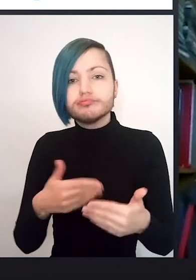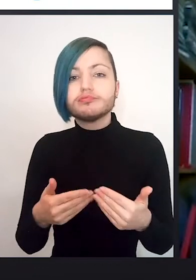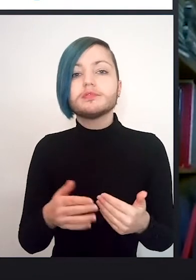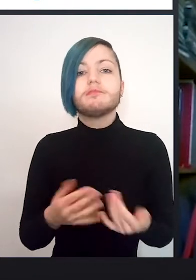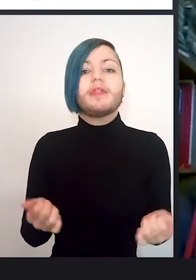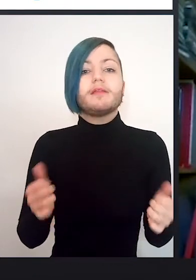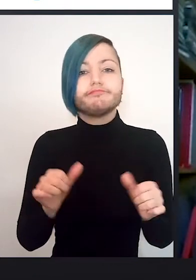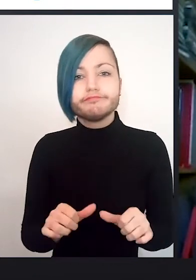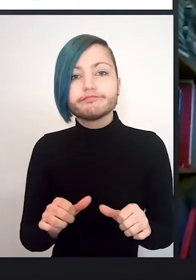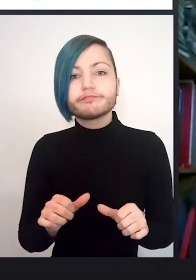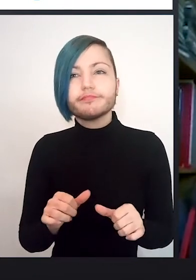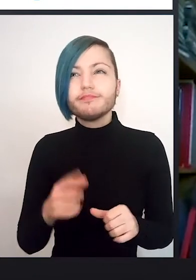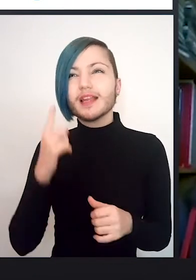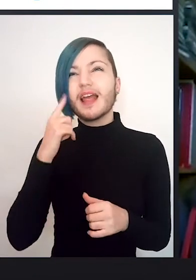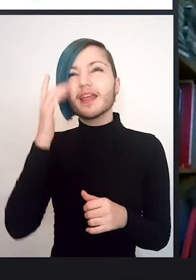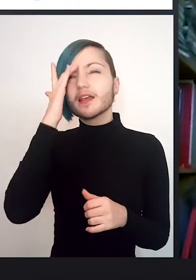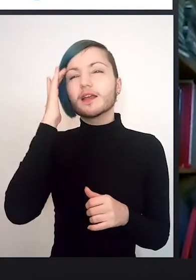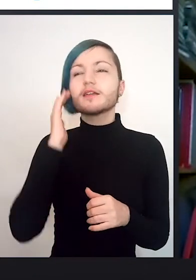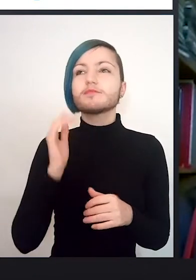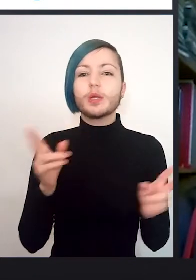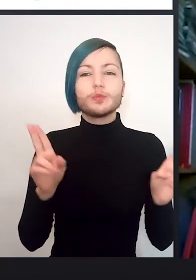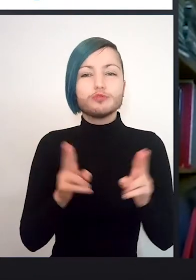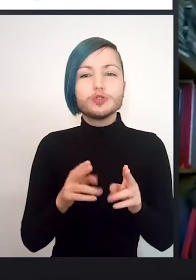Then I think when I was down to about twice a week